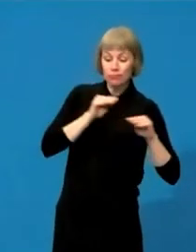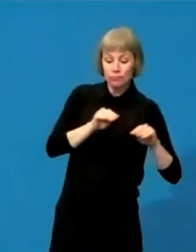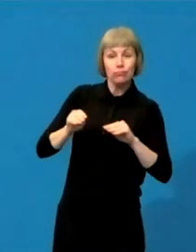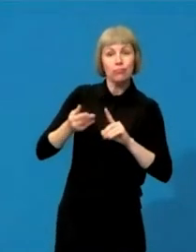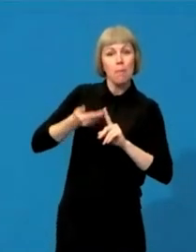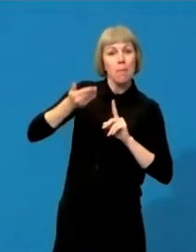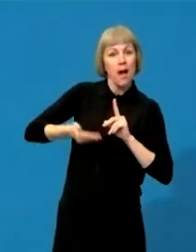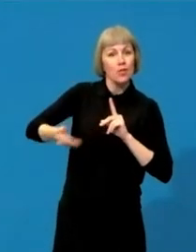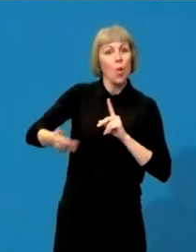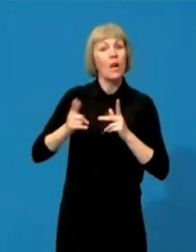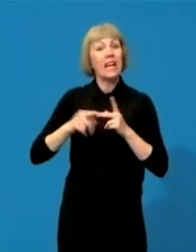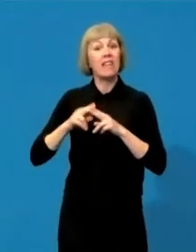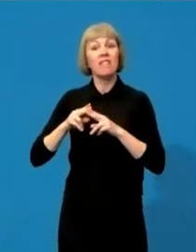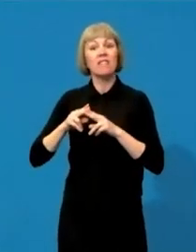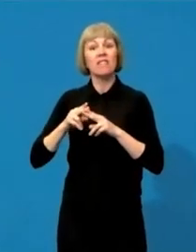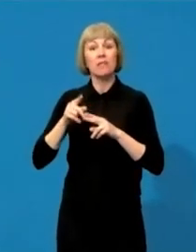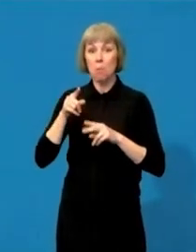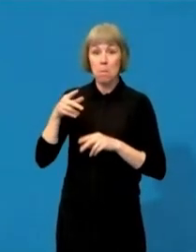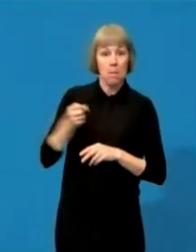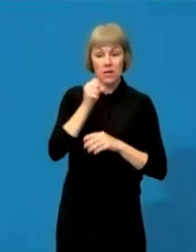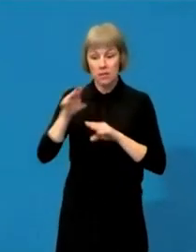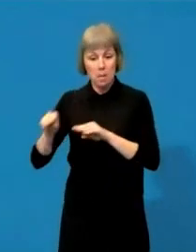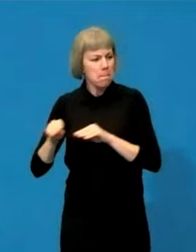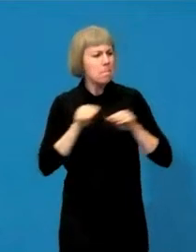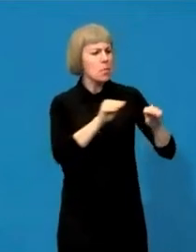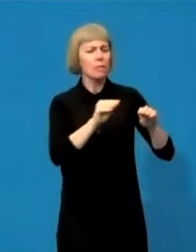community and, like I was saying, to Perth, for example.